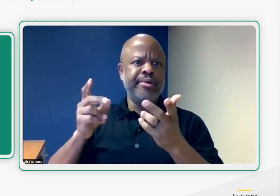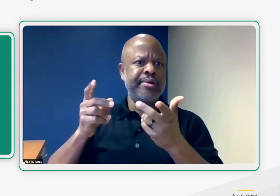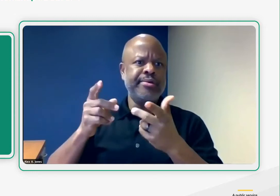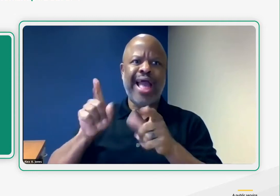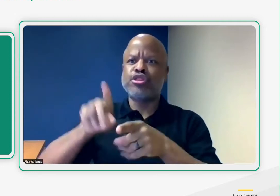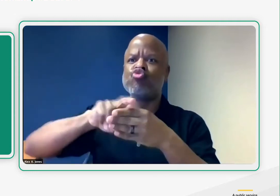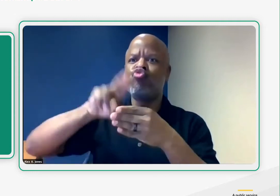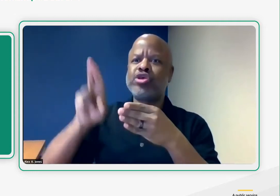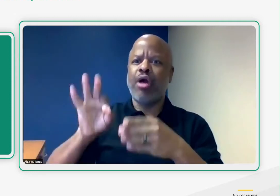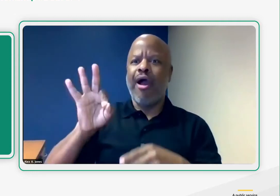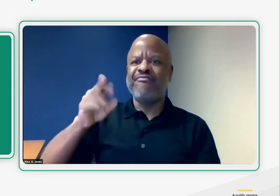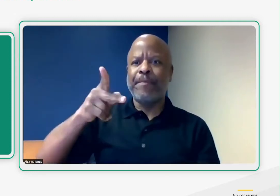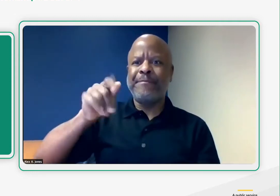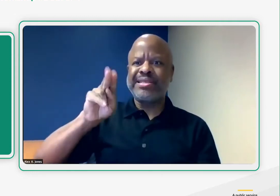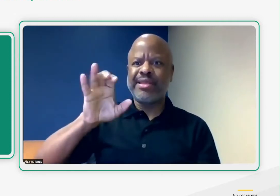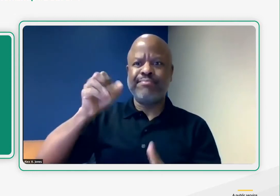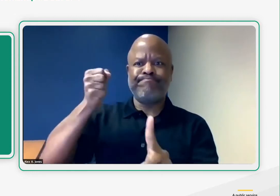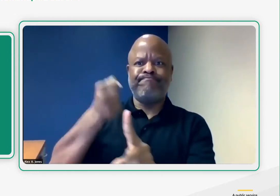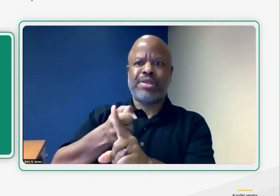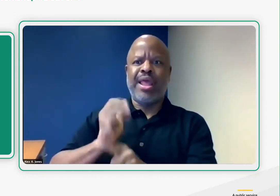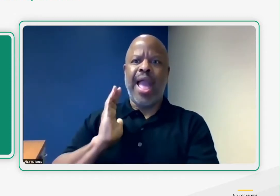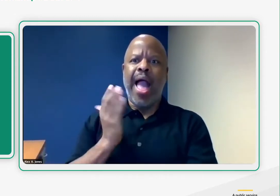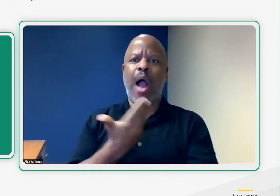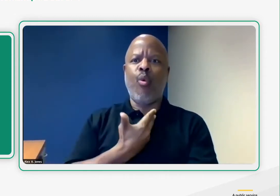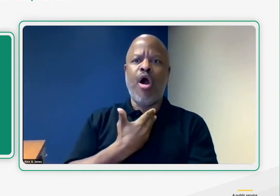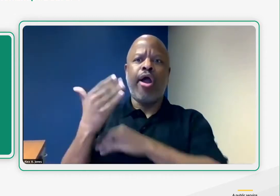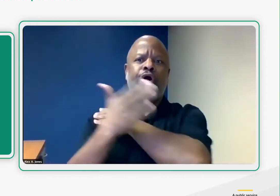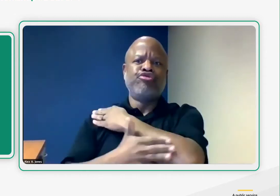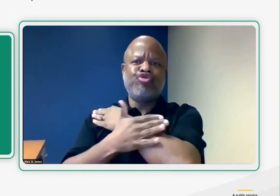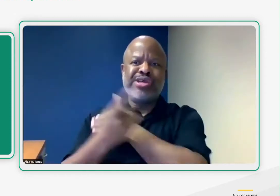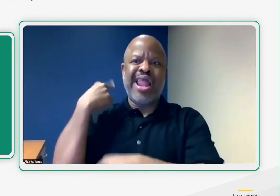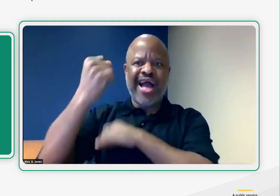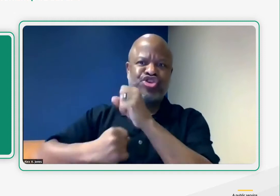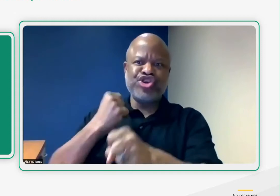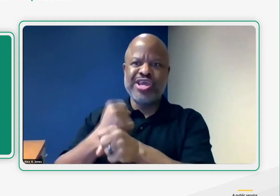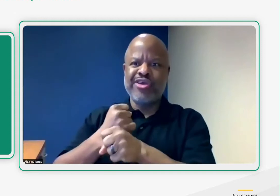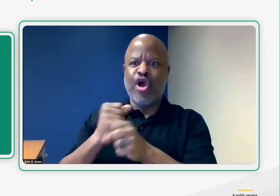And, especially during the result of a pandemic, we have been really impacted internationally